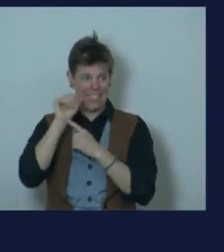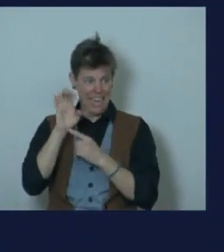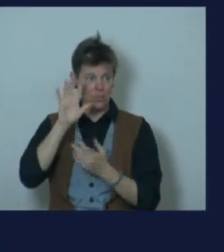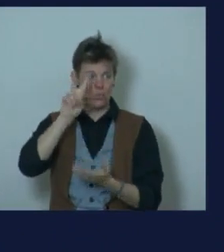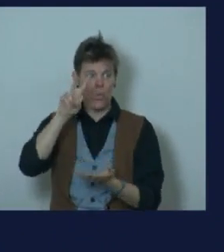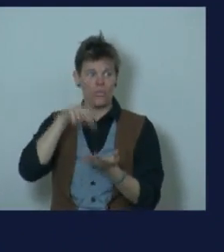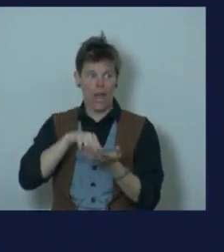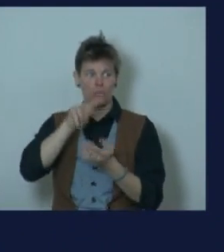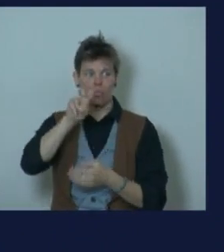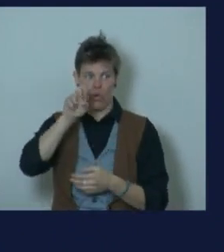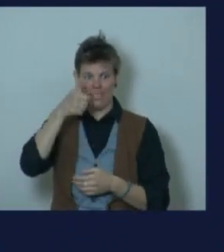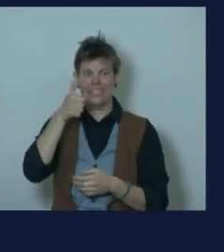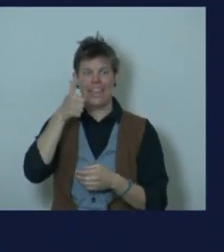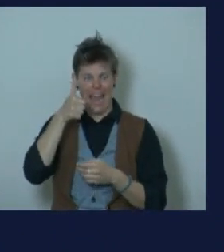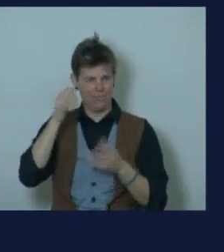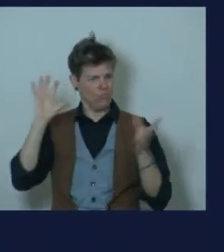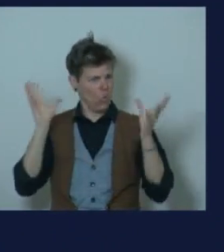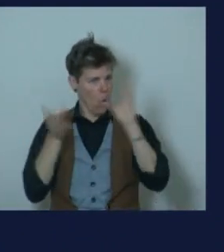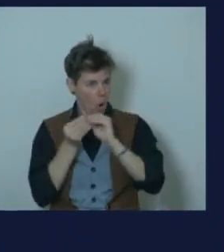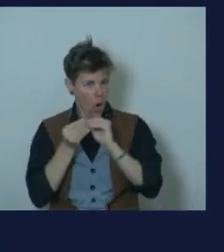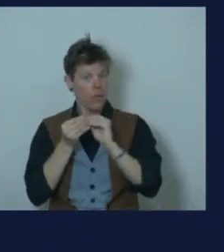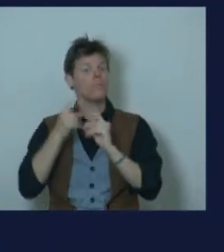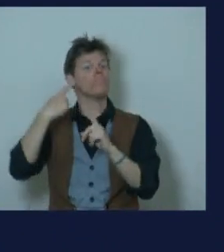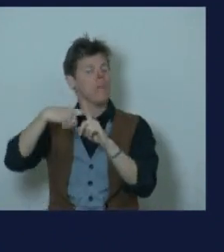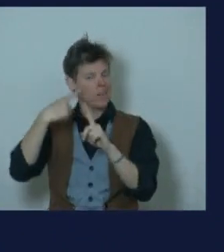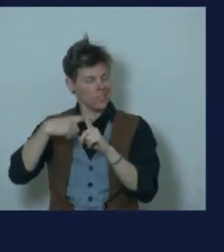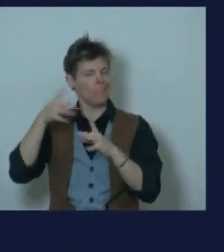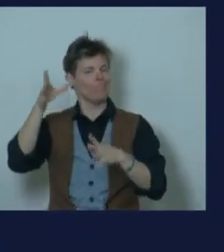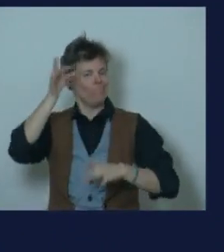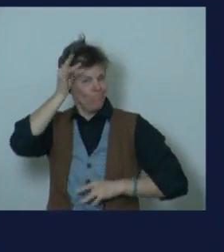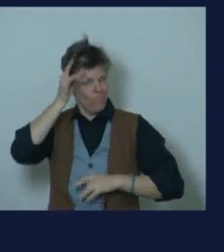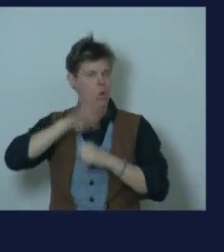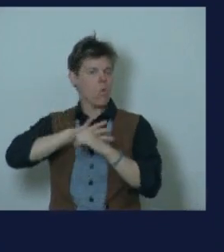FIRST, LET’S TALK ABOUT THE NUMBER OF CASES WE HAVE.